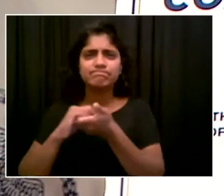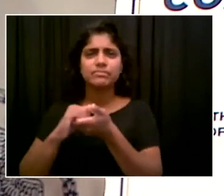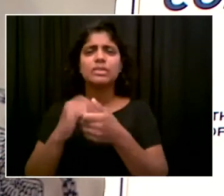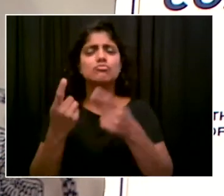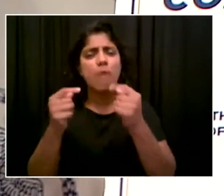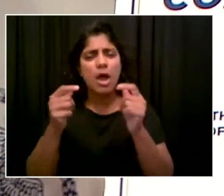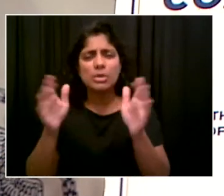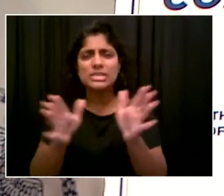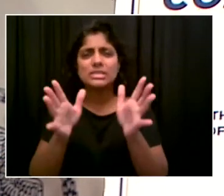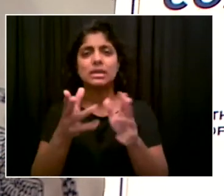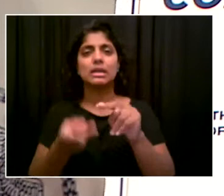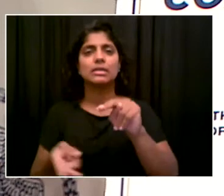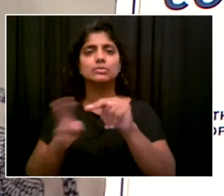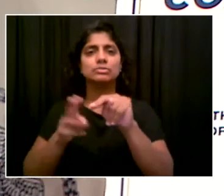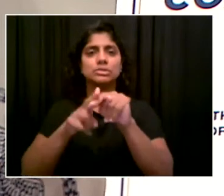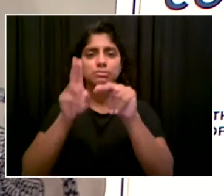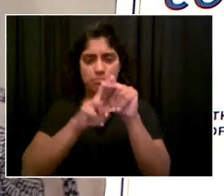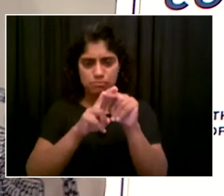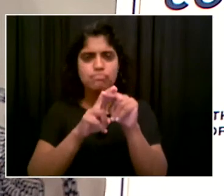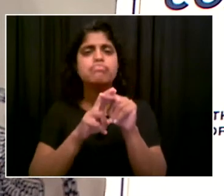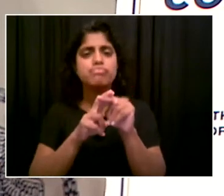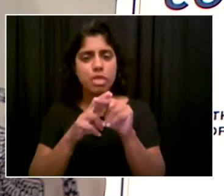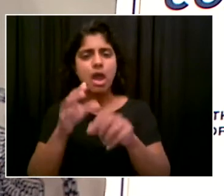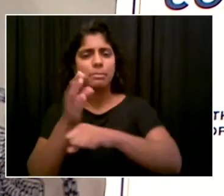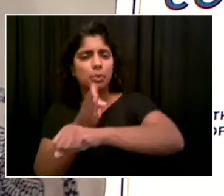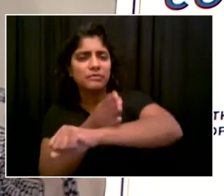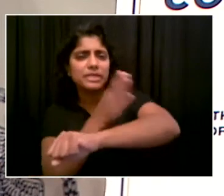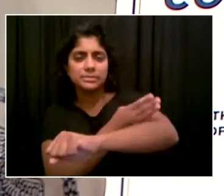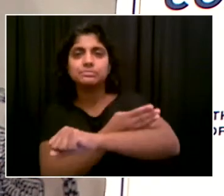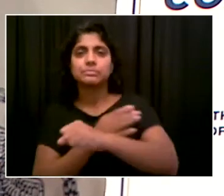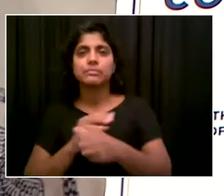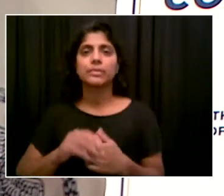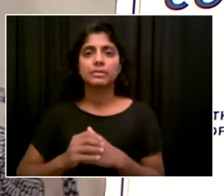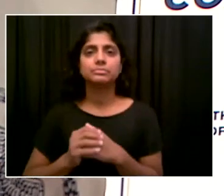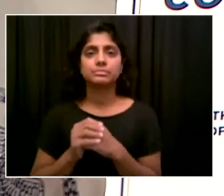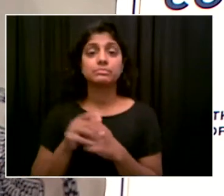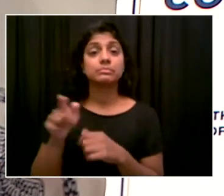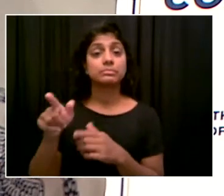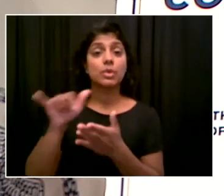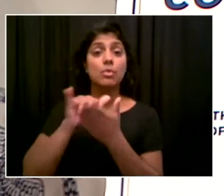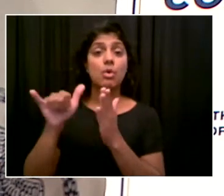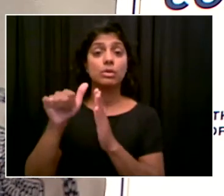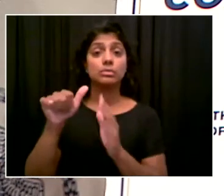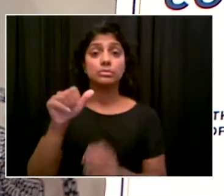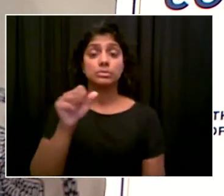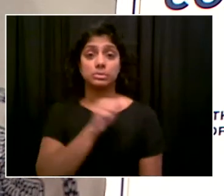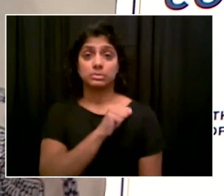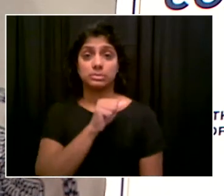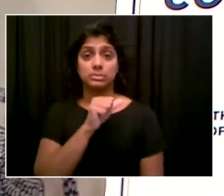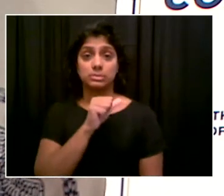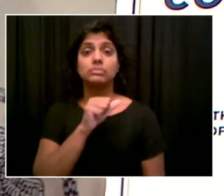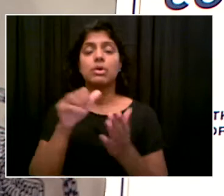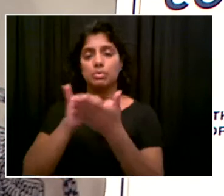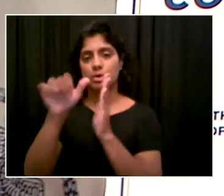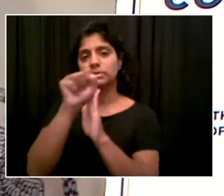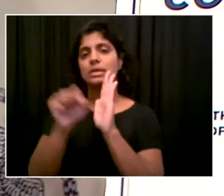IN THE WAYS OF GETTING PEOPLE ARNOUD AND ADDRESSING EQUITY. HE ALSO UNDERSTANDS OUR ECONOMY DOESN'T COME BACK IF OUR